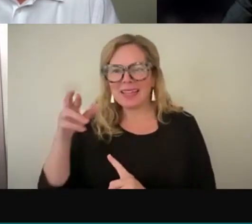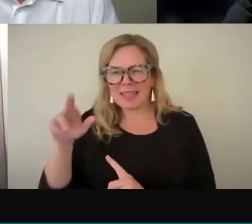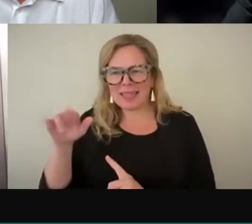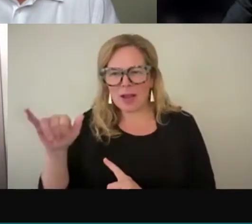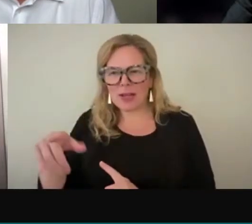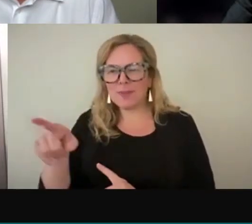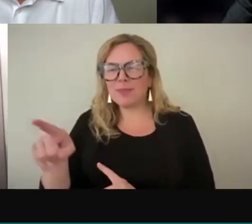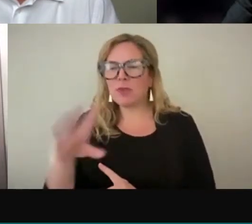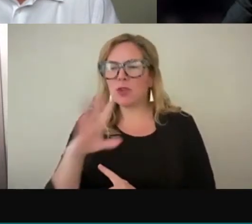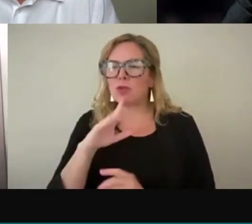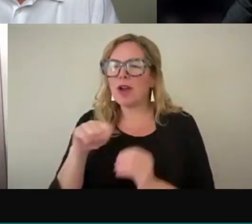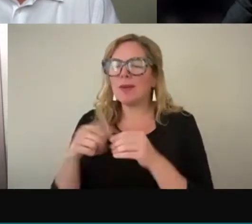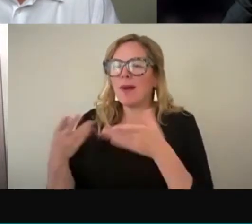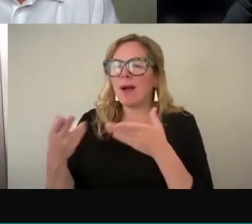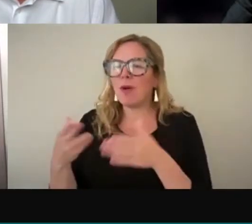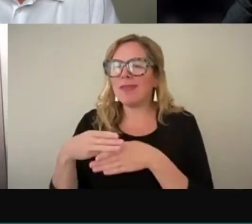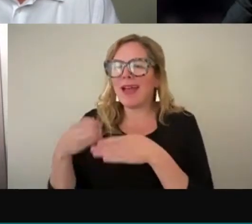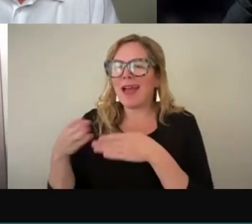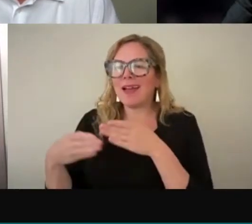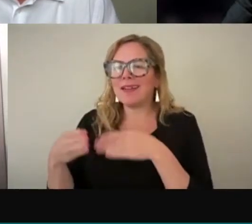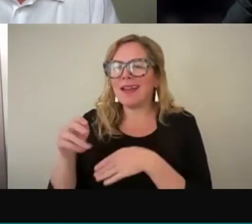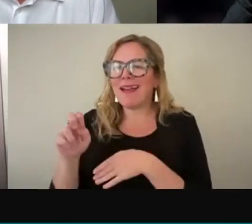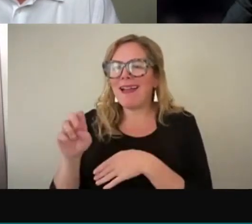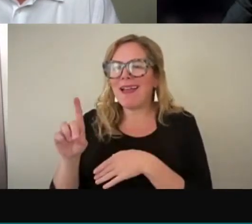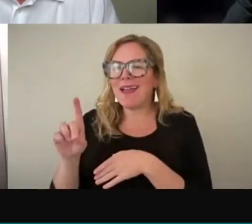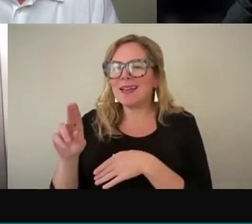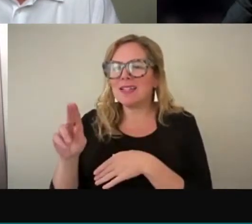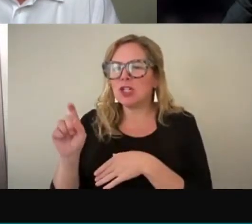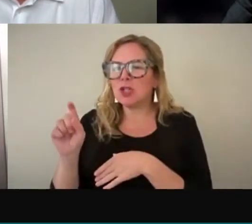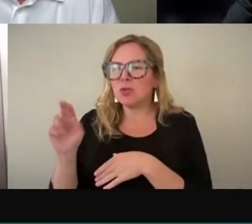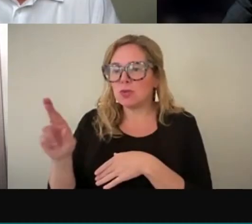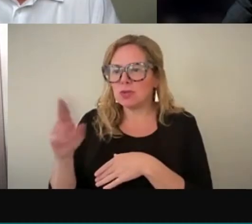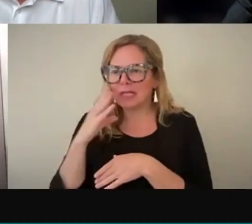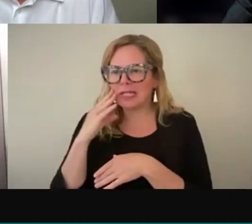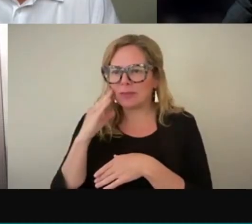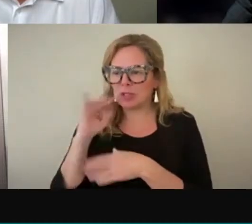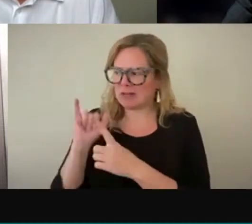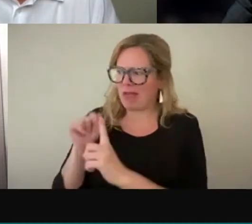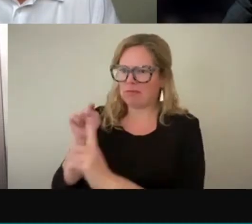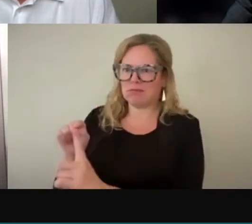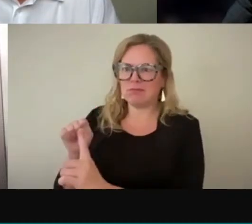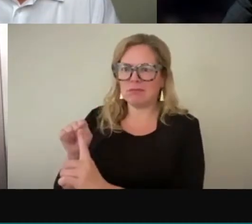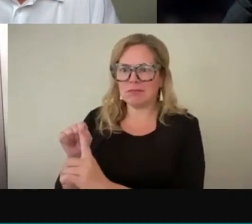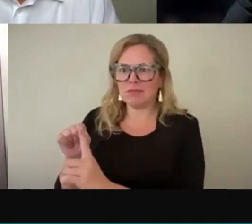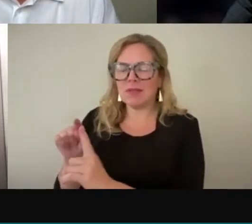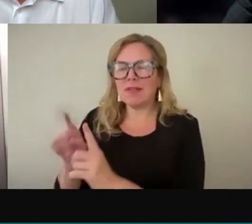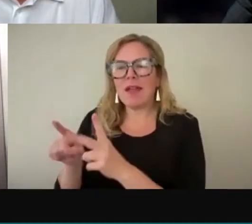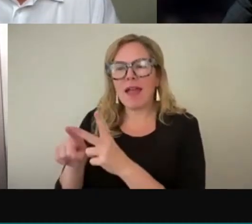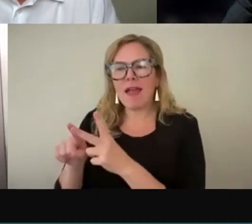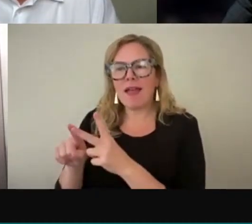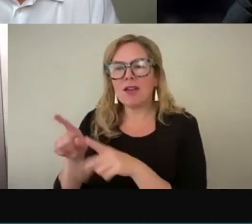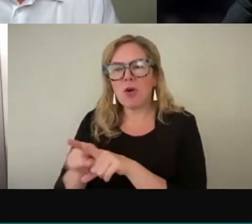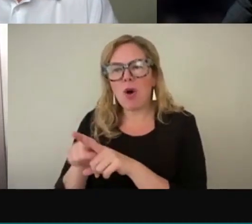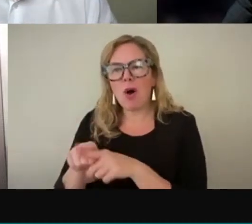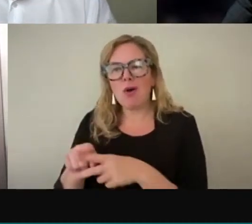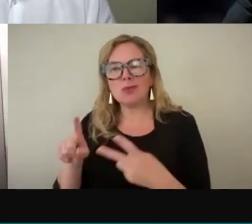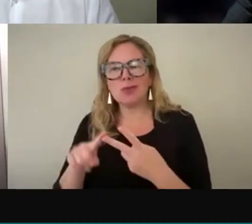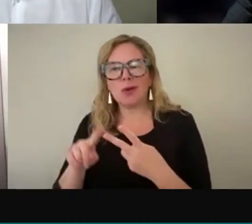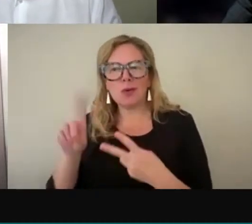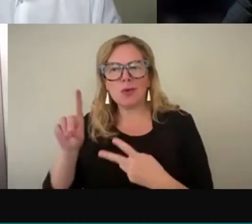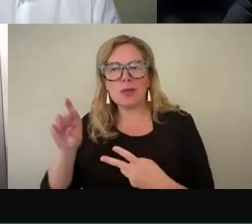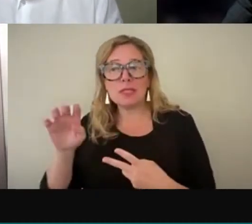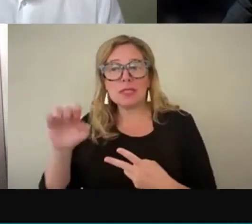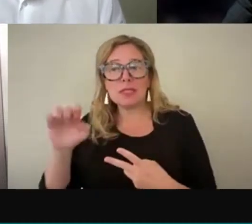user experience being so critical and that plus digital literacy of enabling the the end user. I